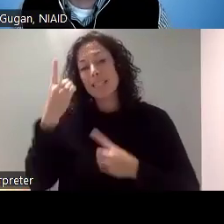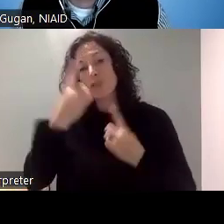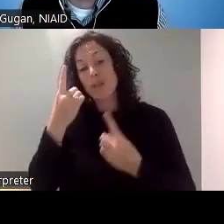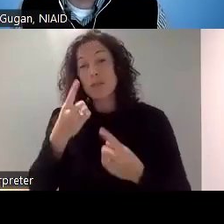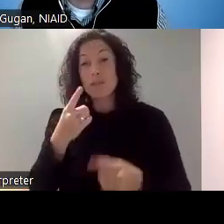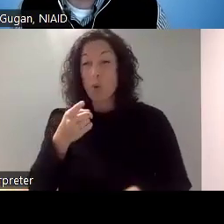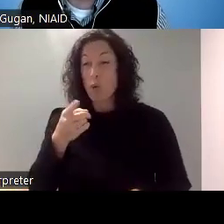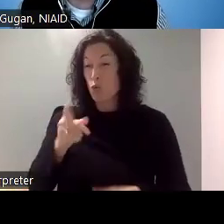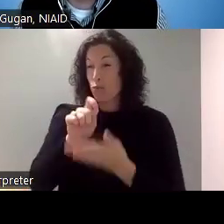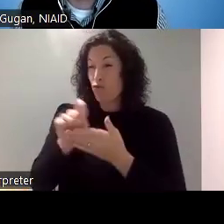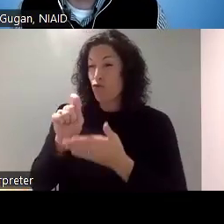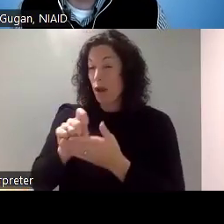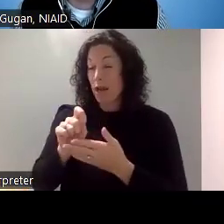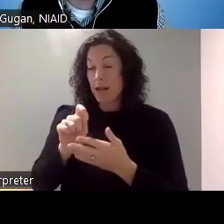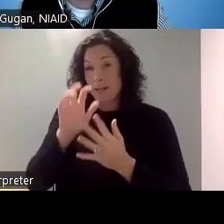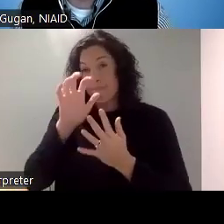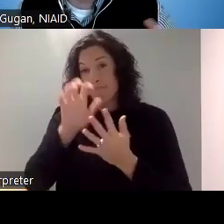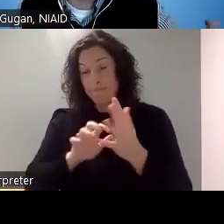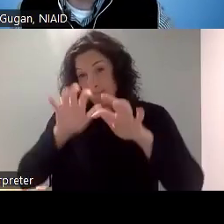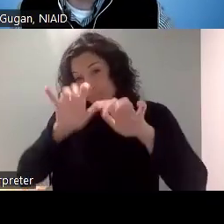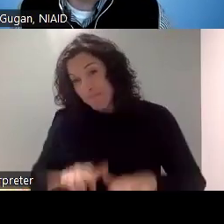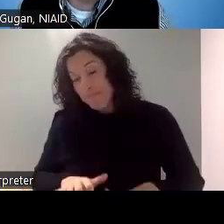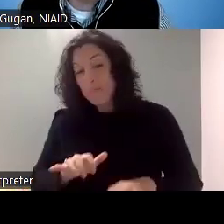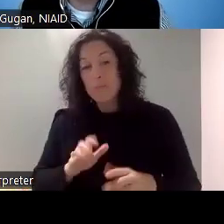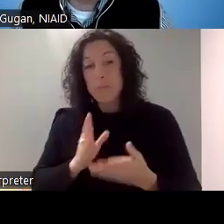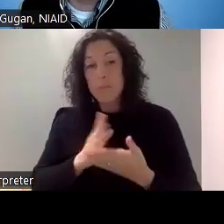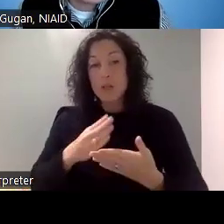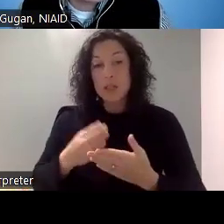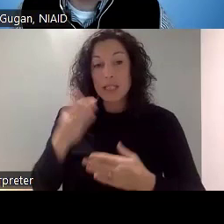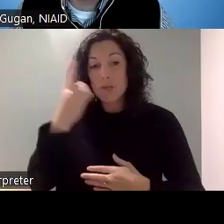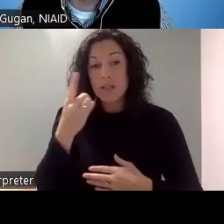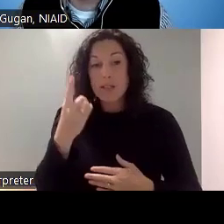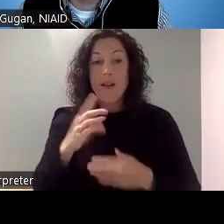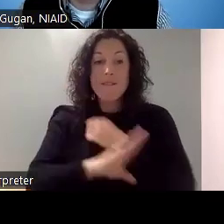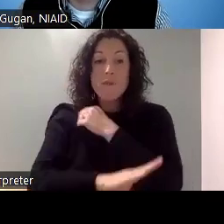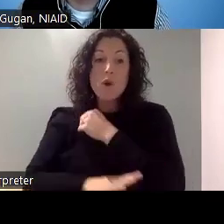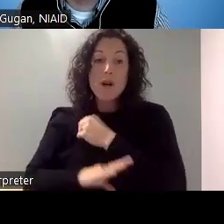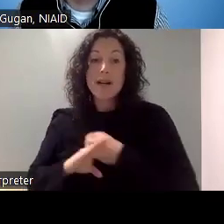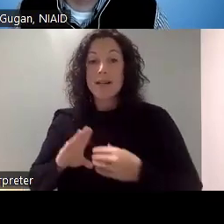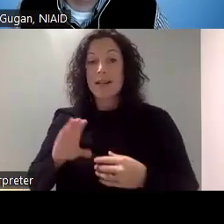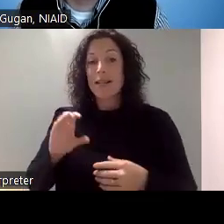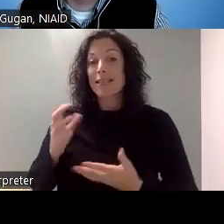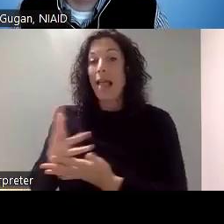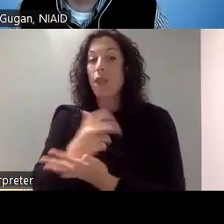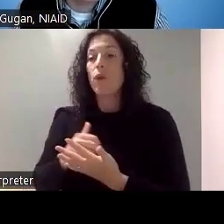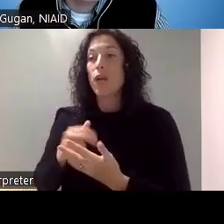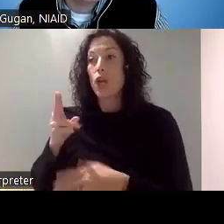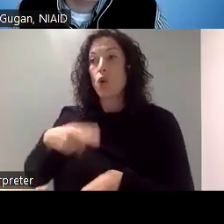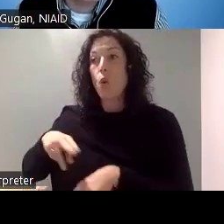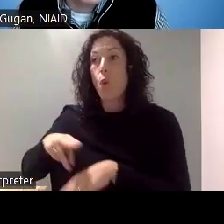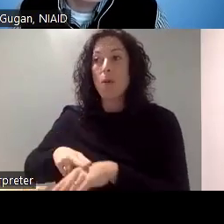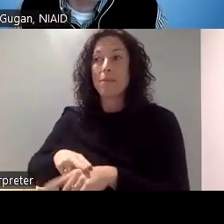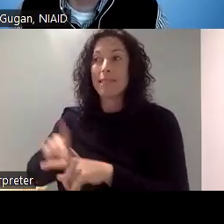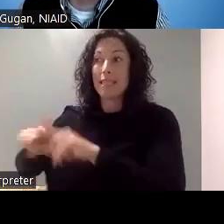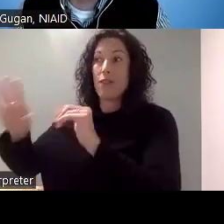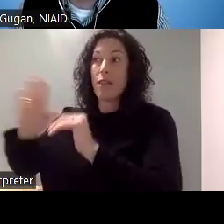keep in mind that the salary norms at a foreign institution may be vastly different than they are at your institution in the US.